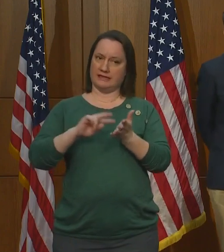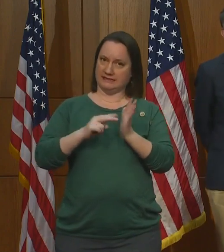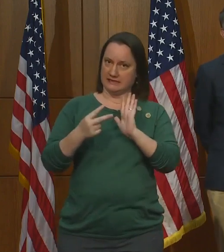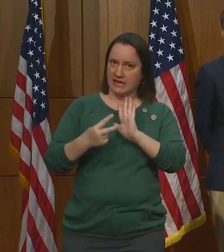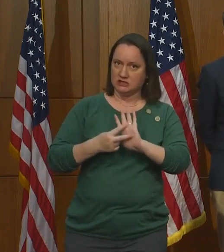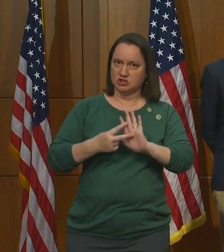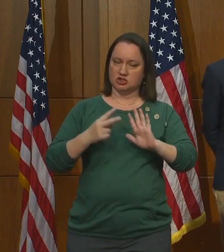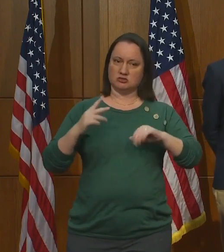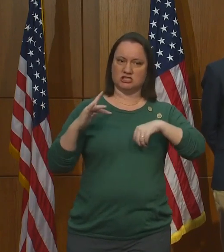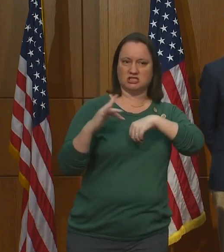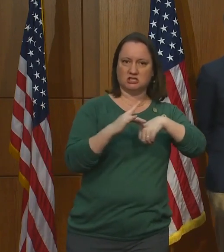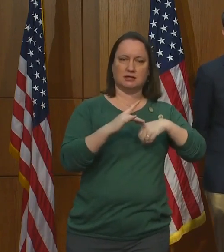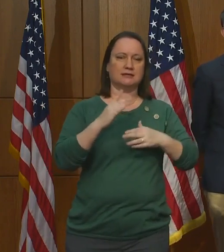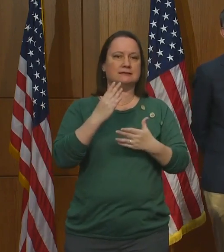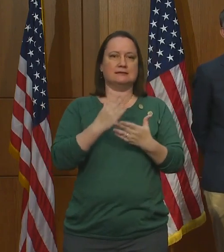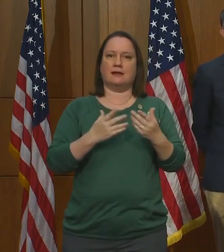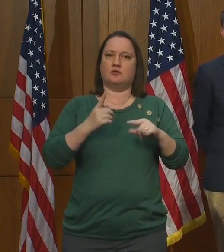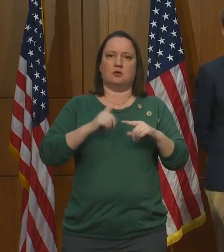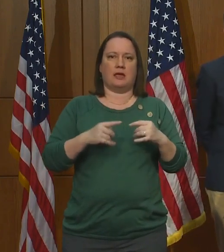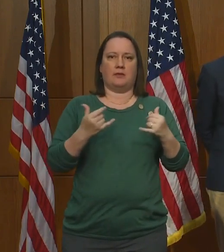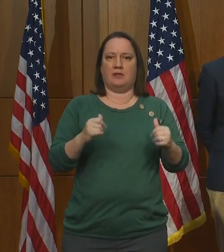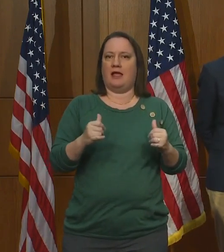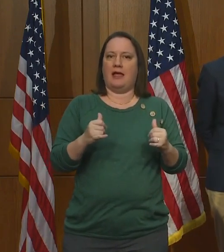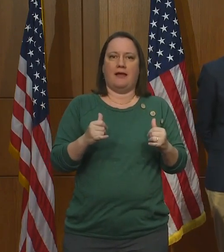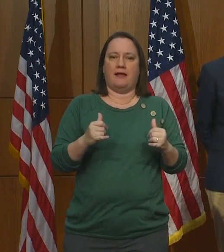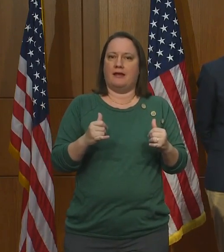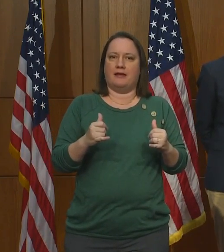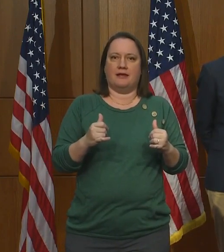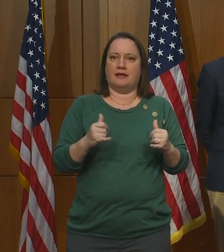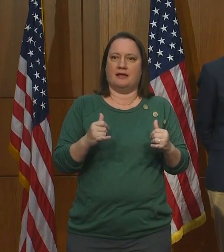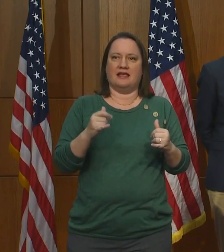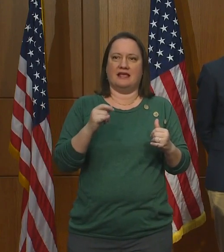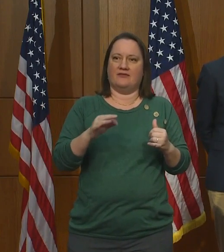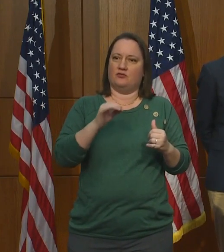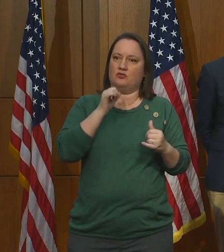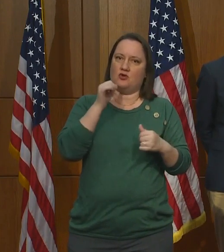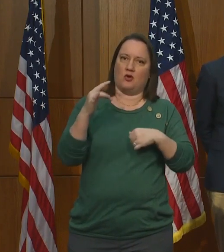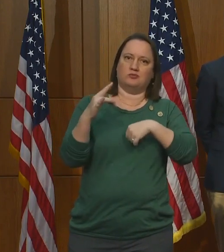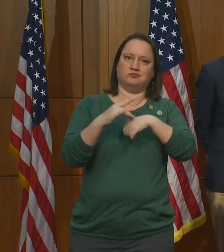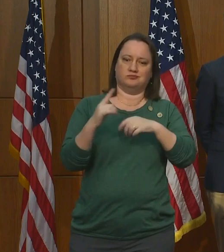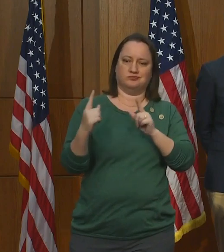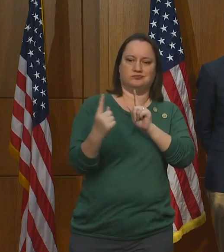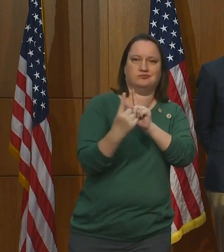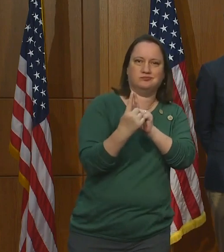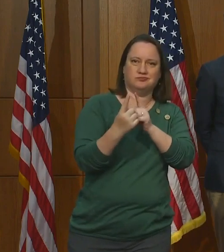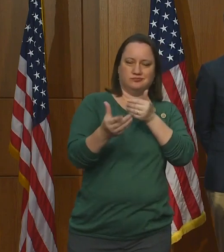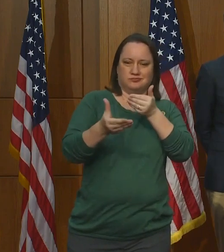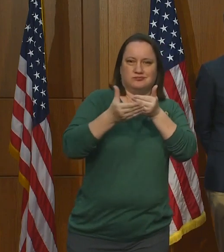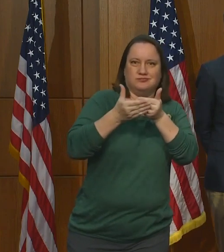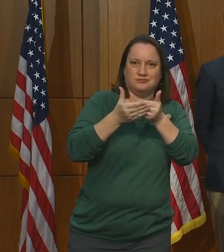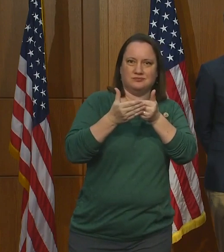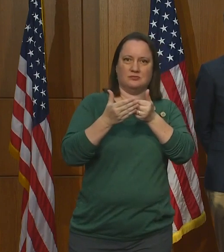HAVING INCIDENTAL CONTACT. INTENTIONAL CONTACT. THERE'S SOME SPORTS YOU JUST CAN'T